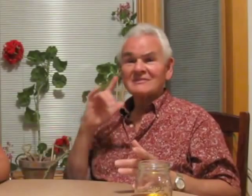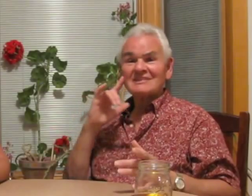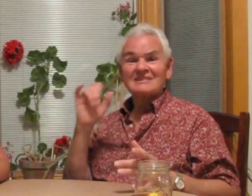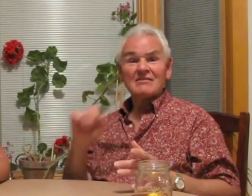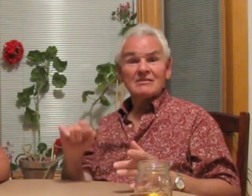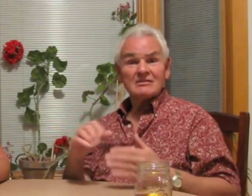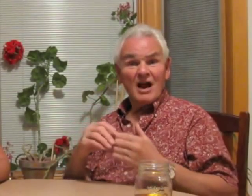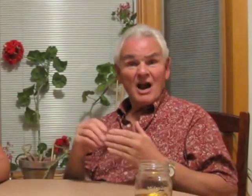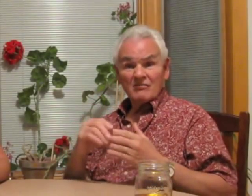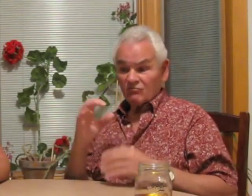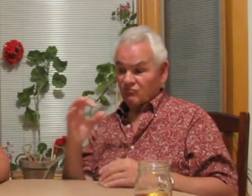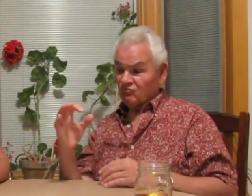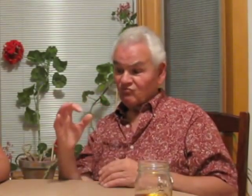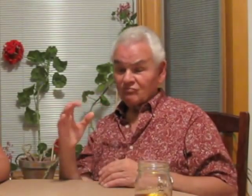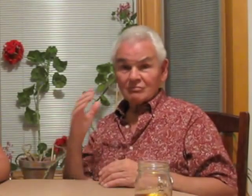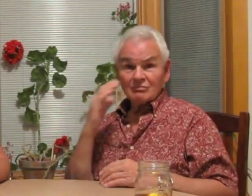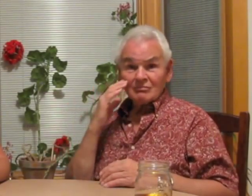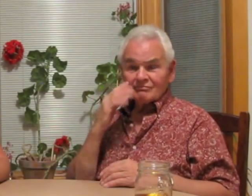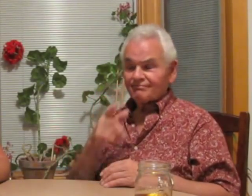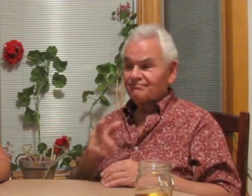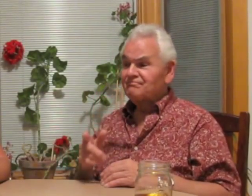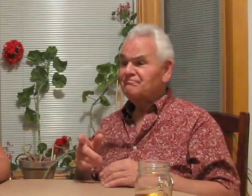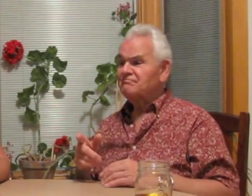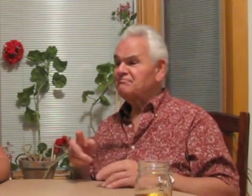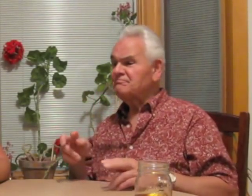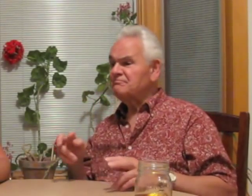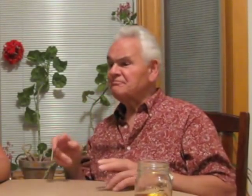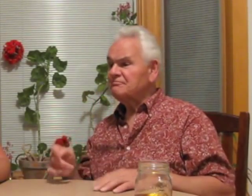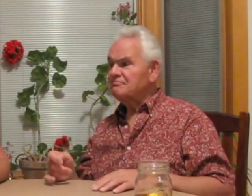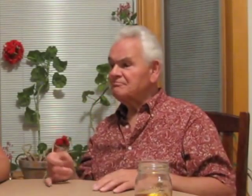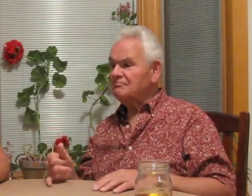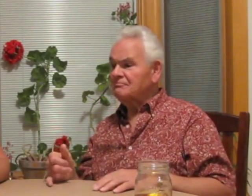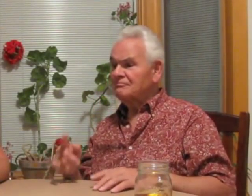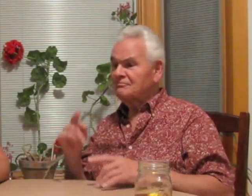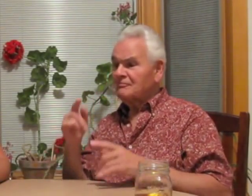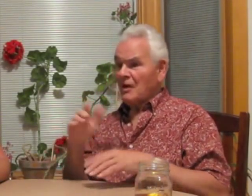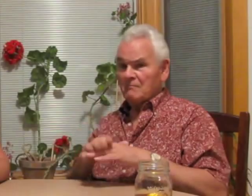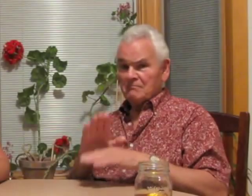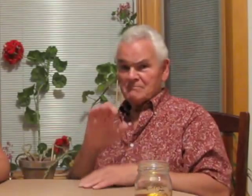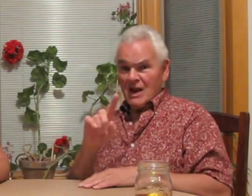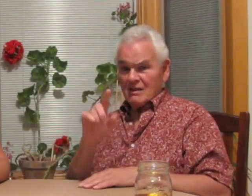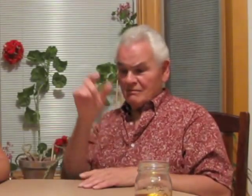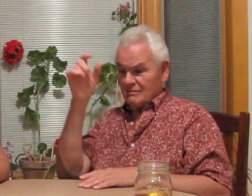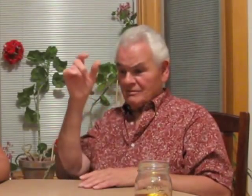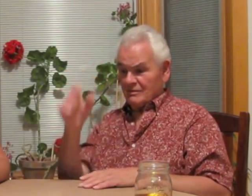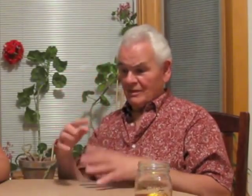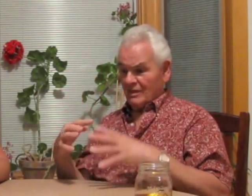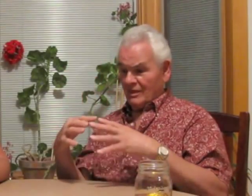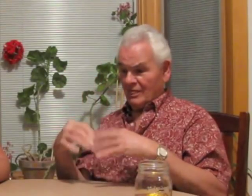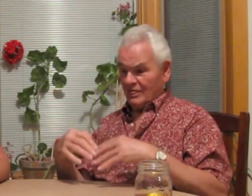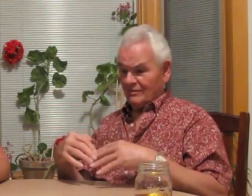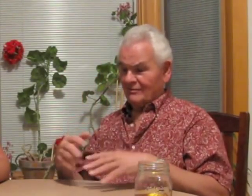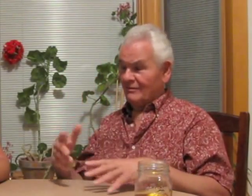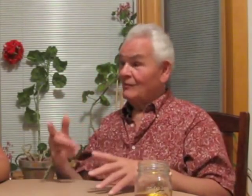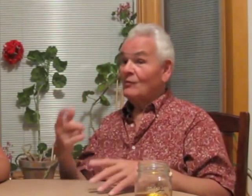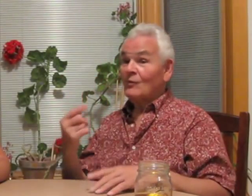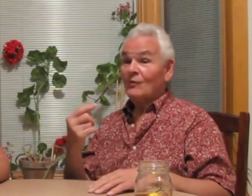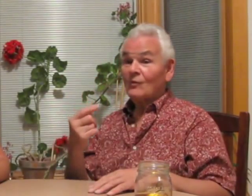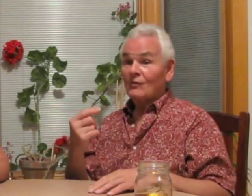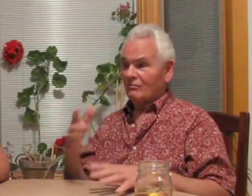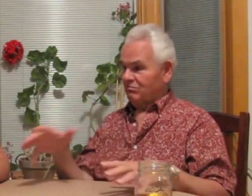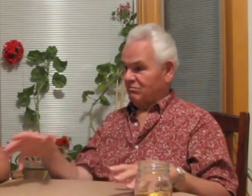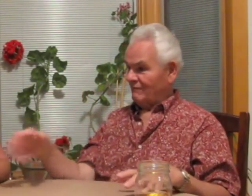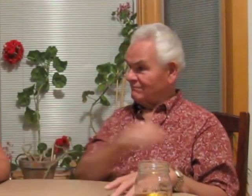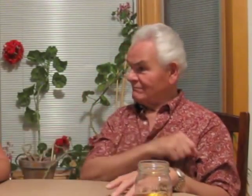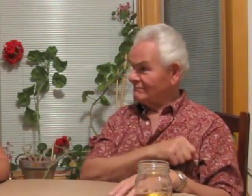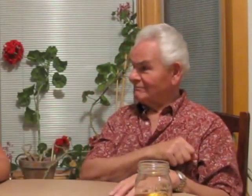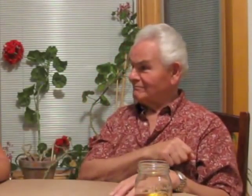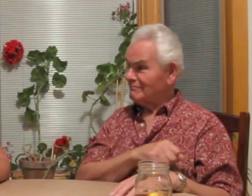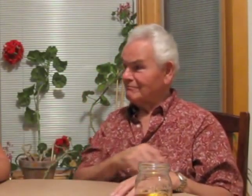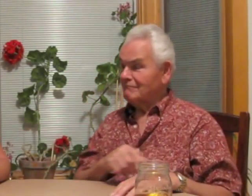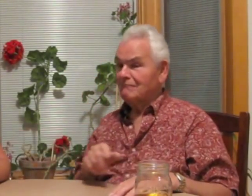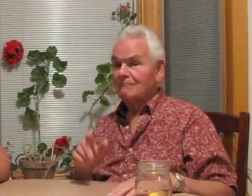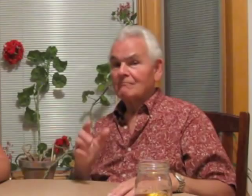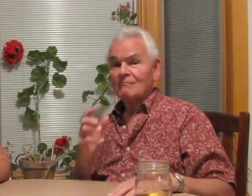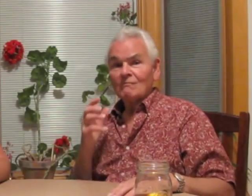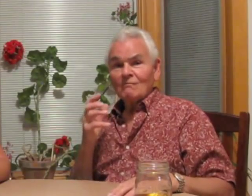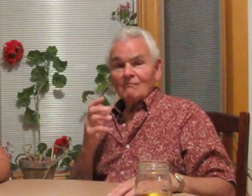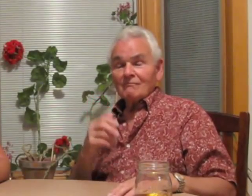He brought a silver dollar that he tended to flip a coin that it landed on each of our bed. If the blanket got wrinkled, he would take the whole thing off the bed.